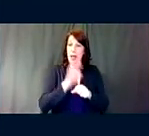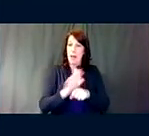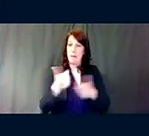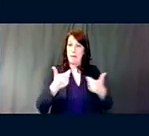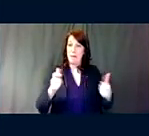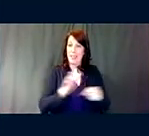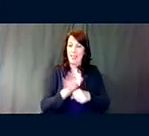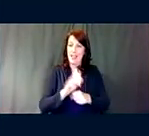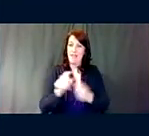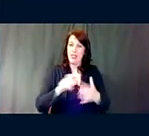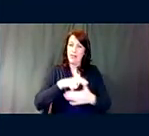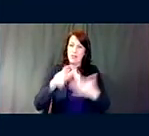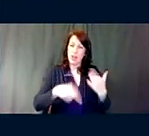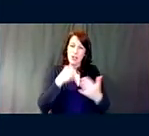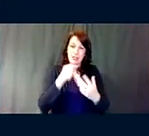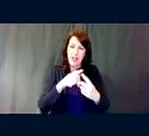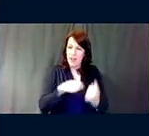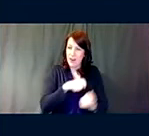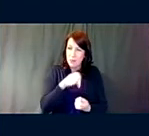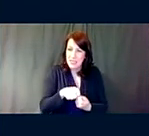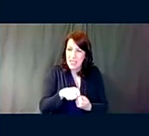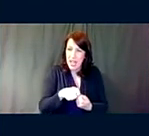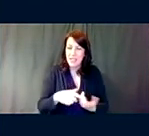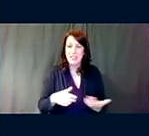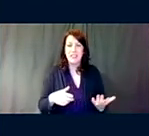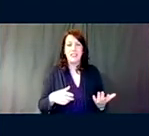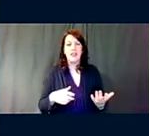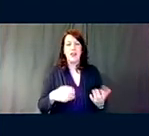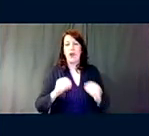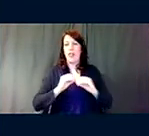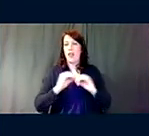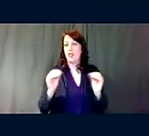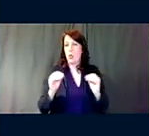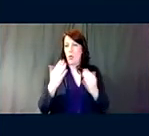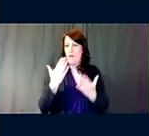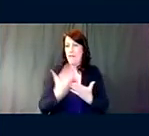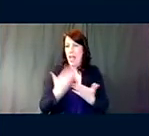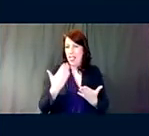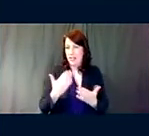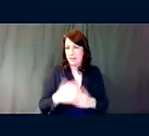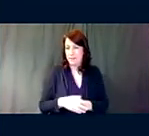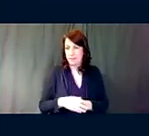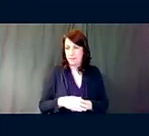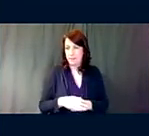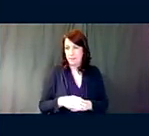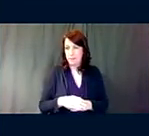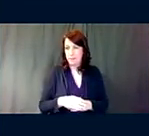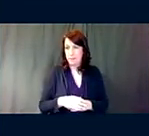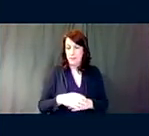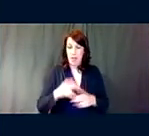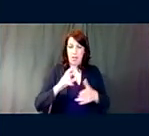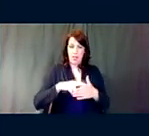SAMPLES ARE TOO SMALL YOU DON'T GET RESULTS THAT ARE PRECISE OR